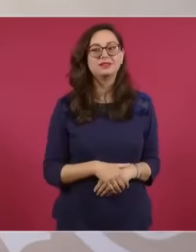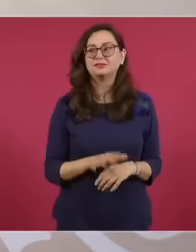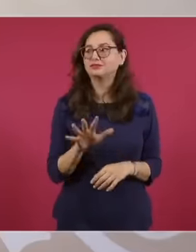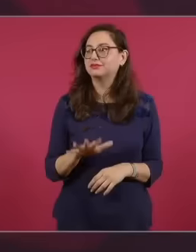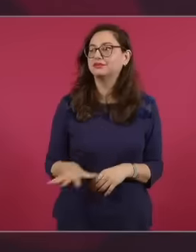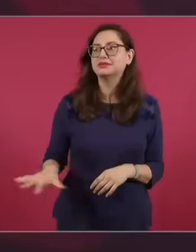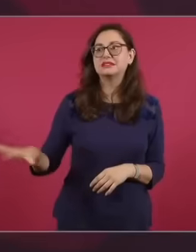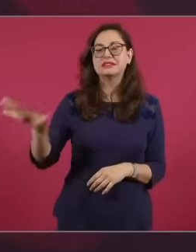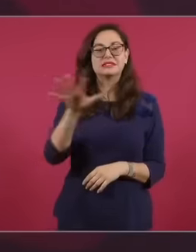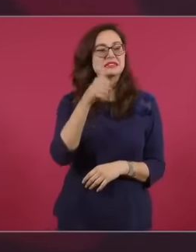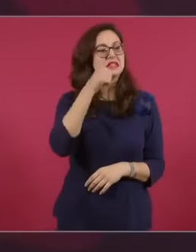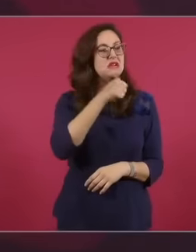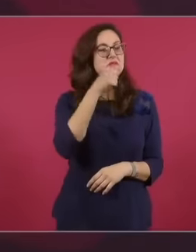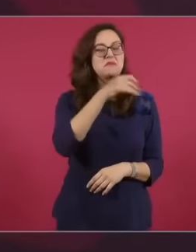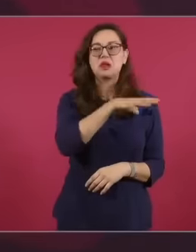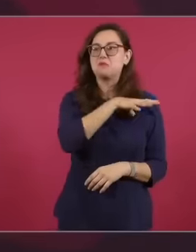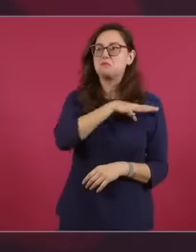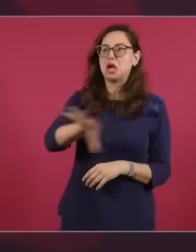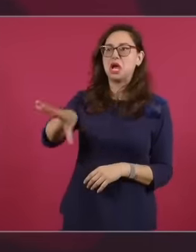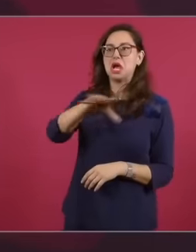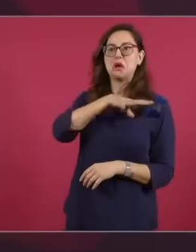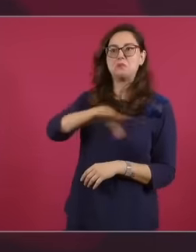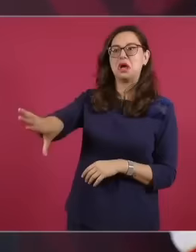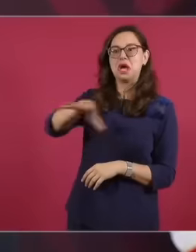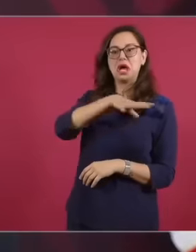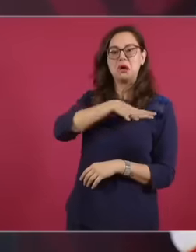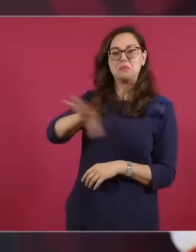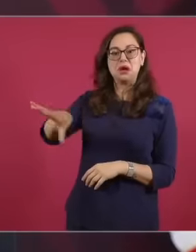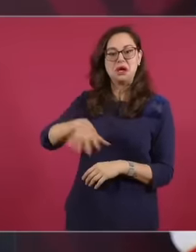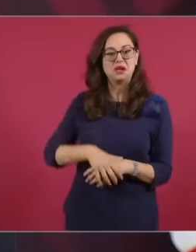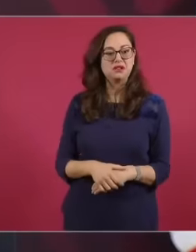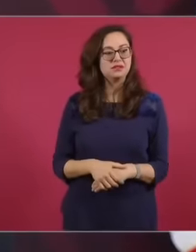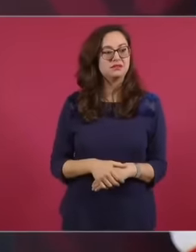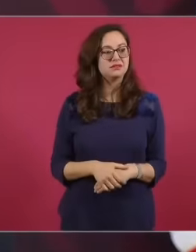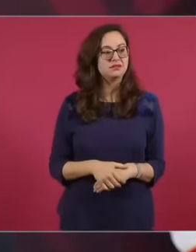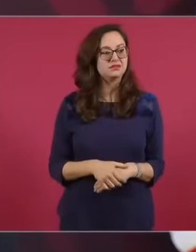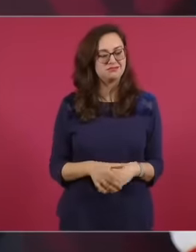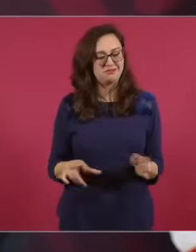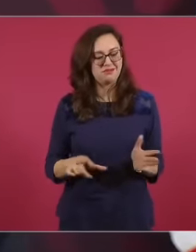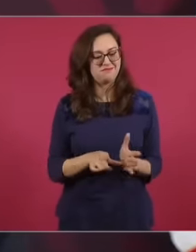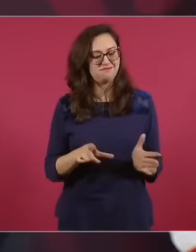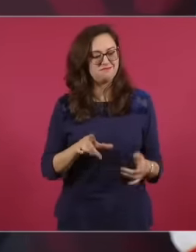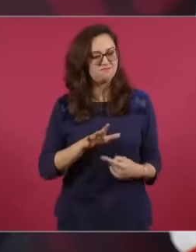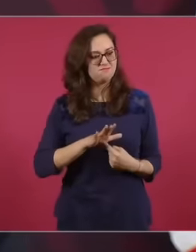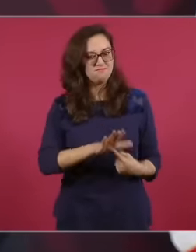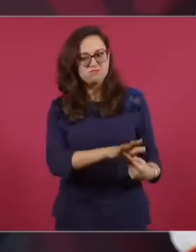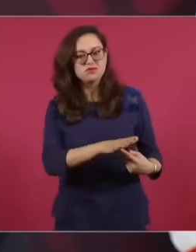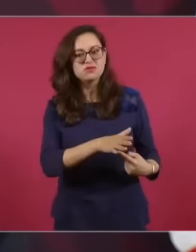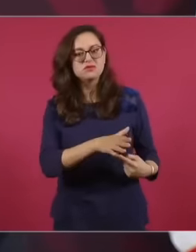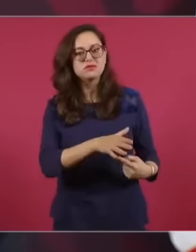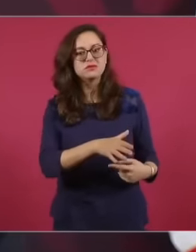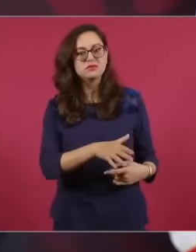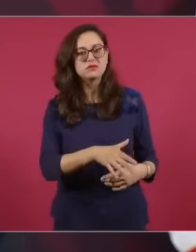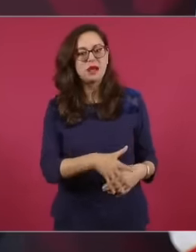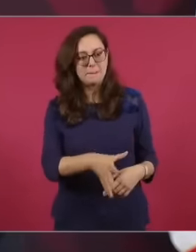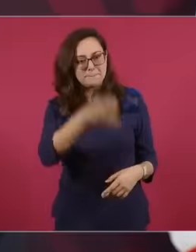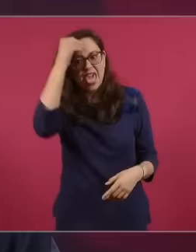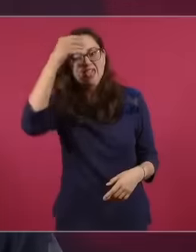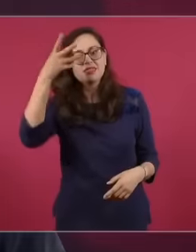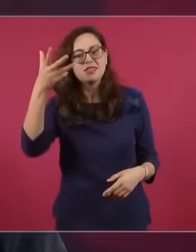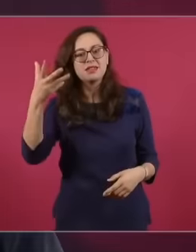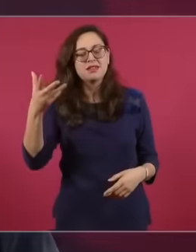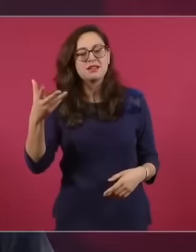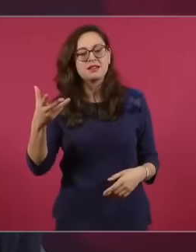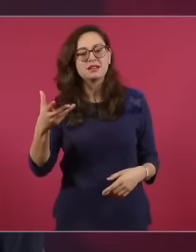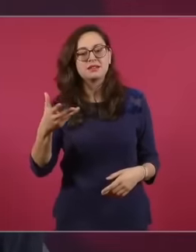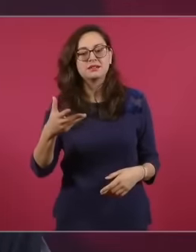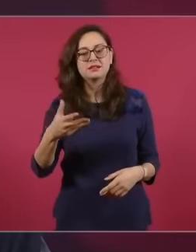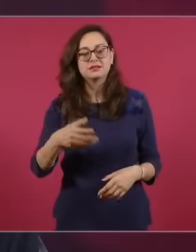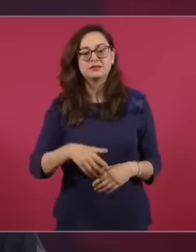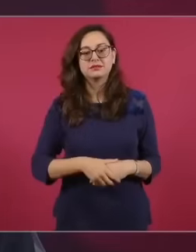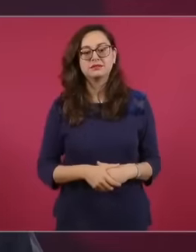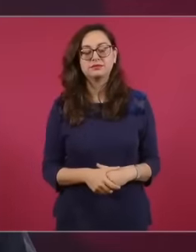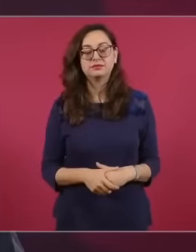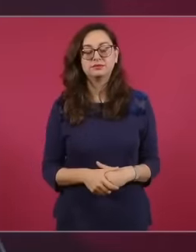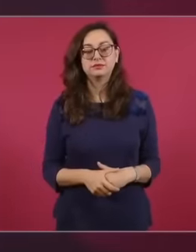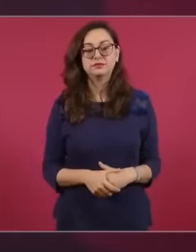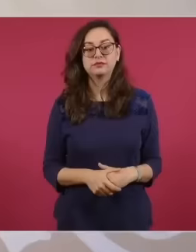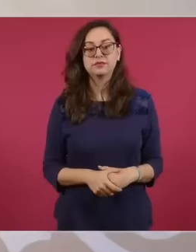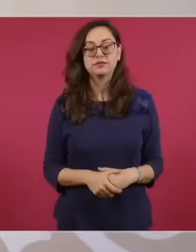learn. Yesterday, I said it, it doesn't